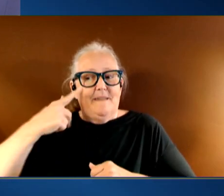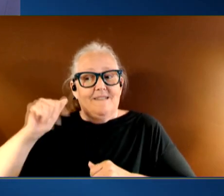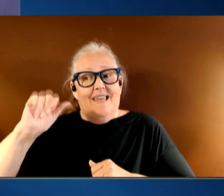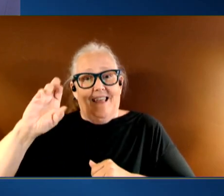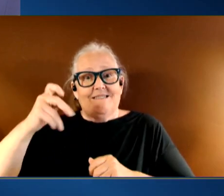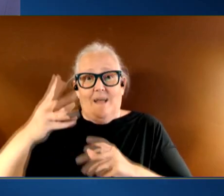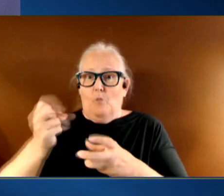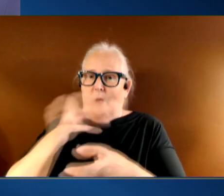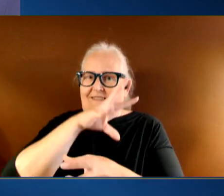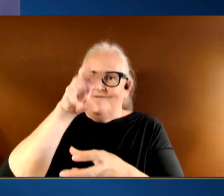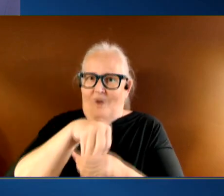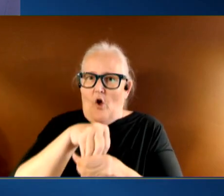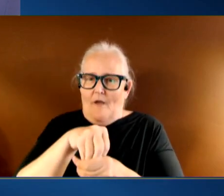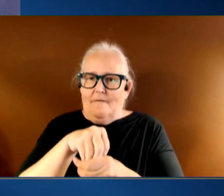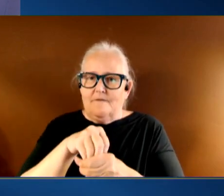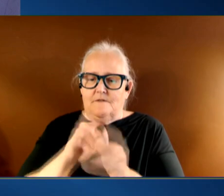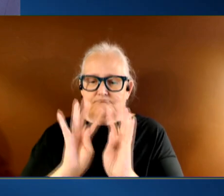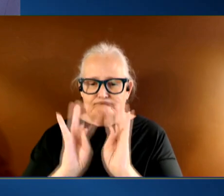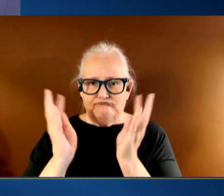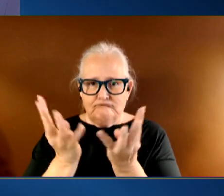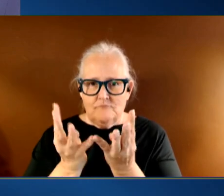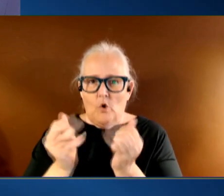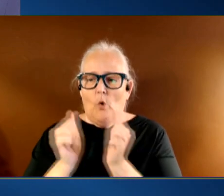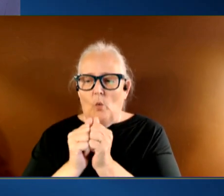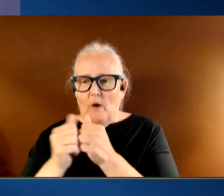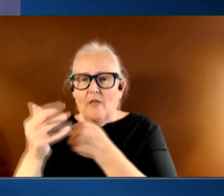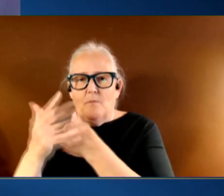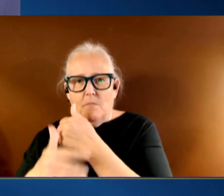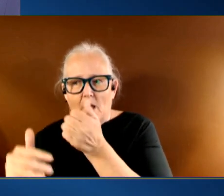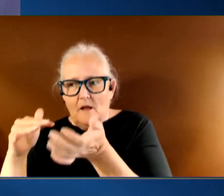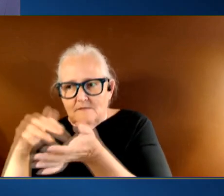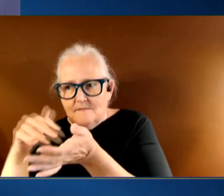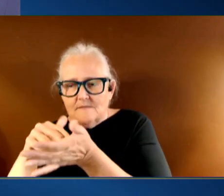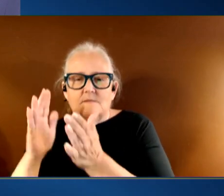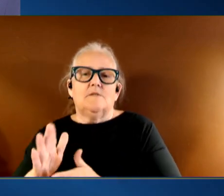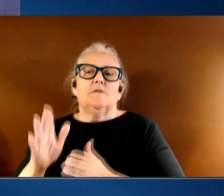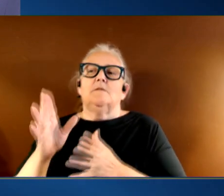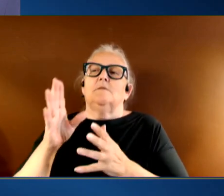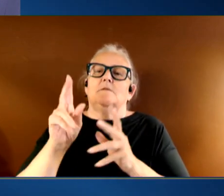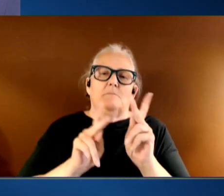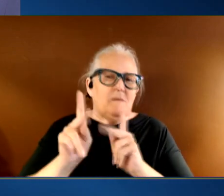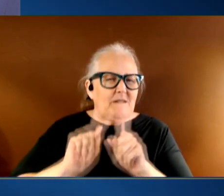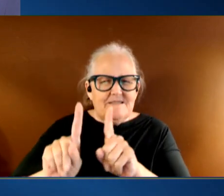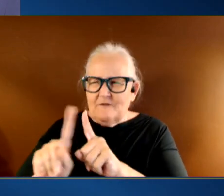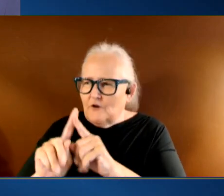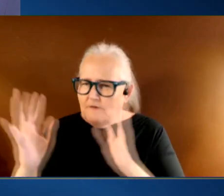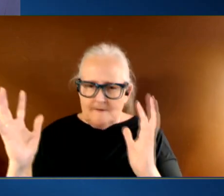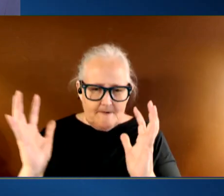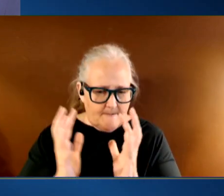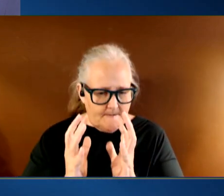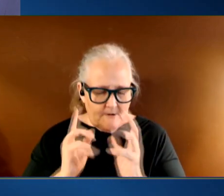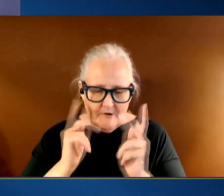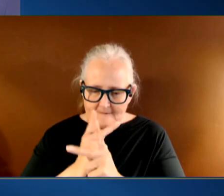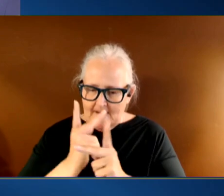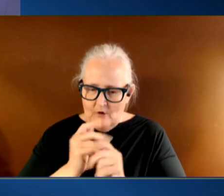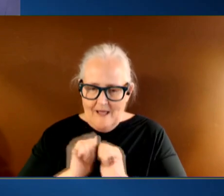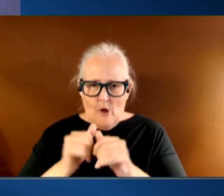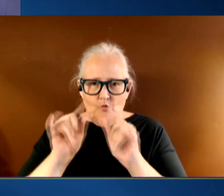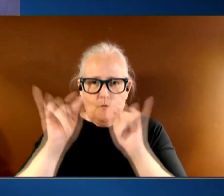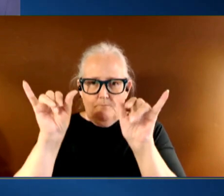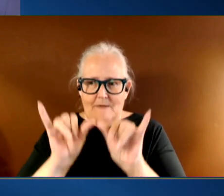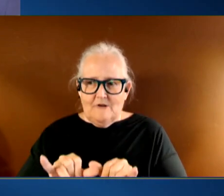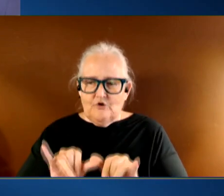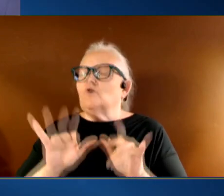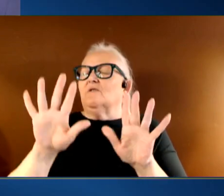working with hematology and other folks to come up with this measure. It's still draft, but the